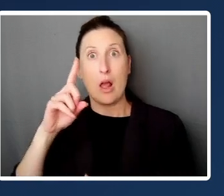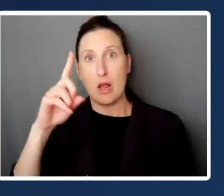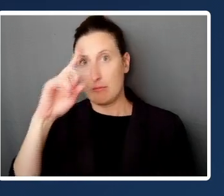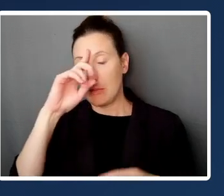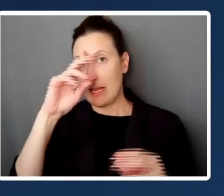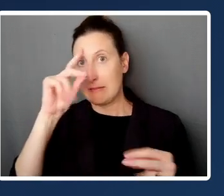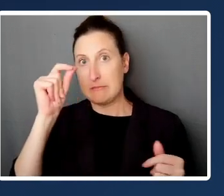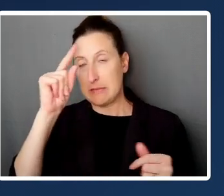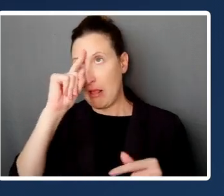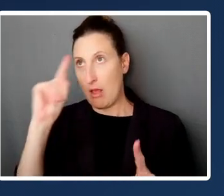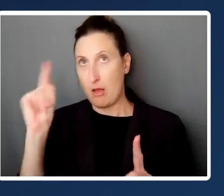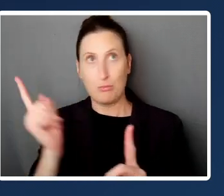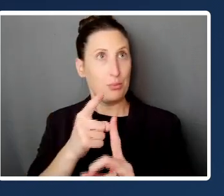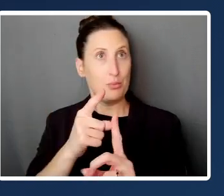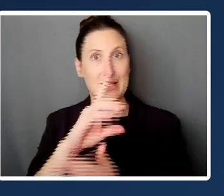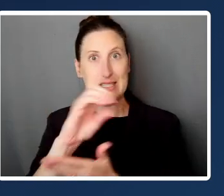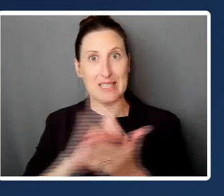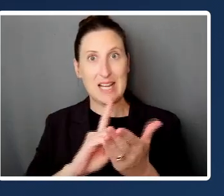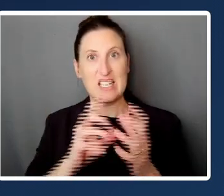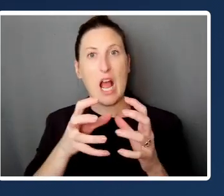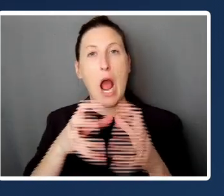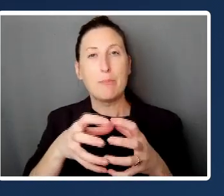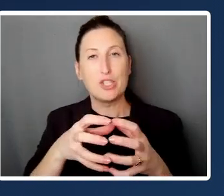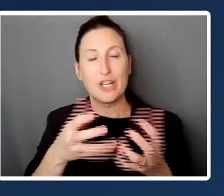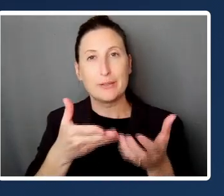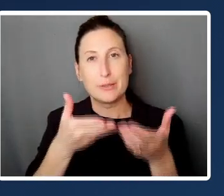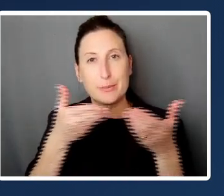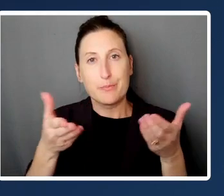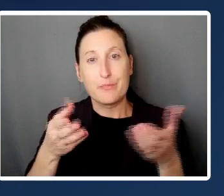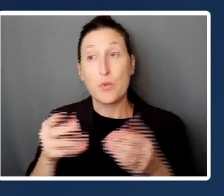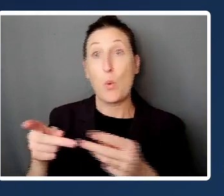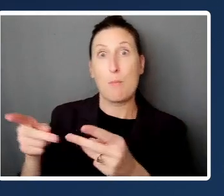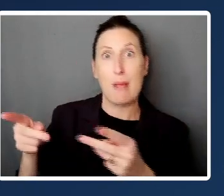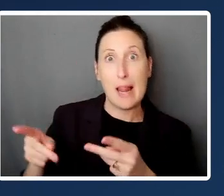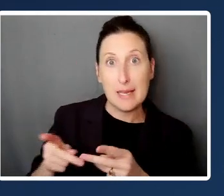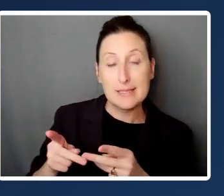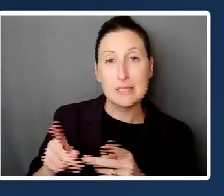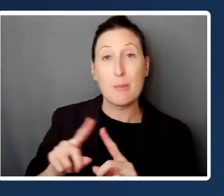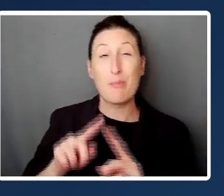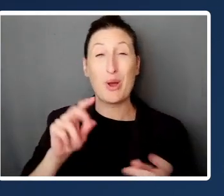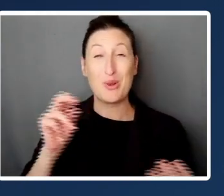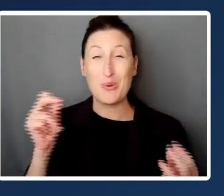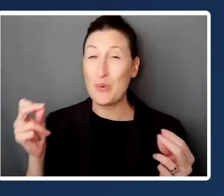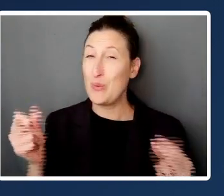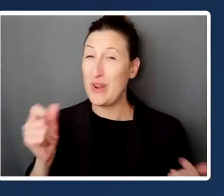objects or places, physical spaces. But quickly into the process, I learned that actually,